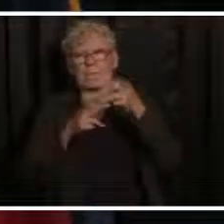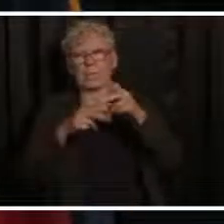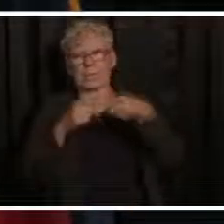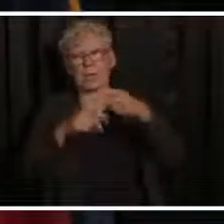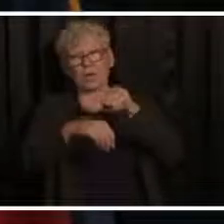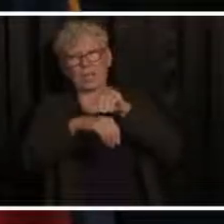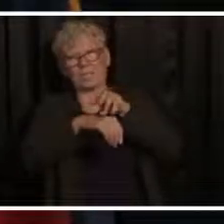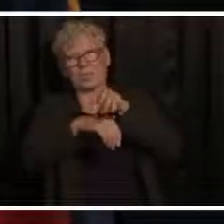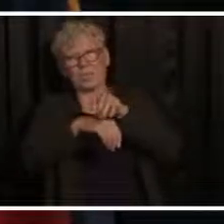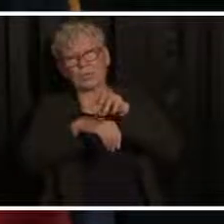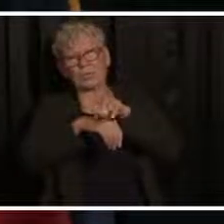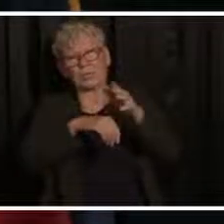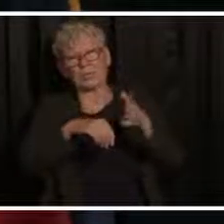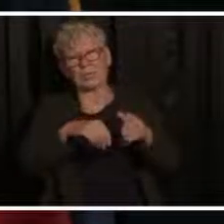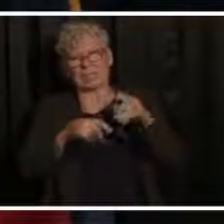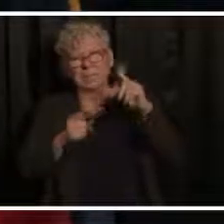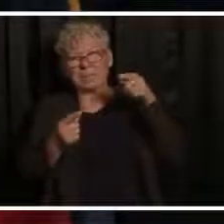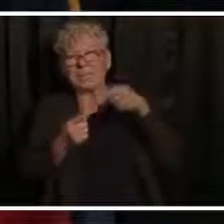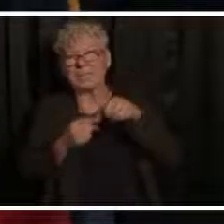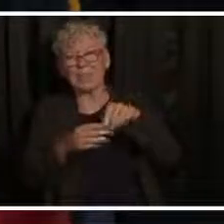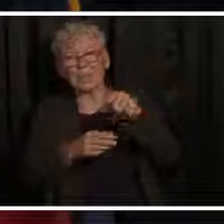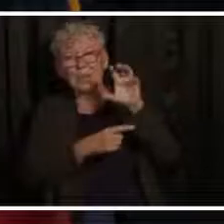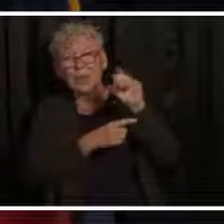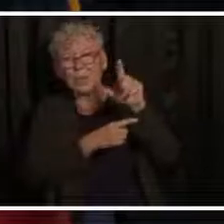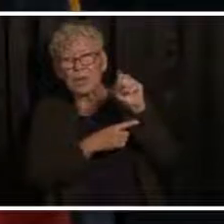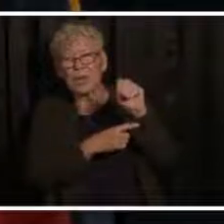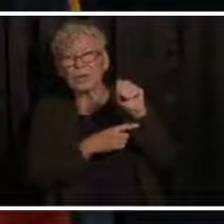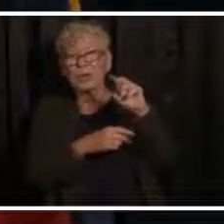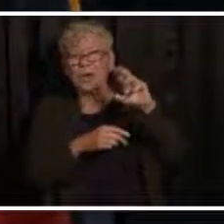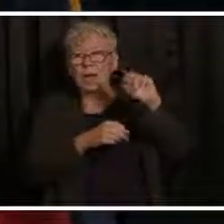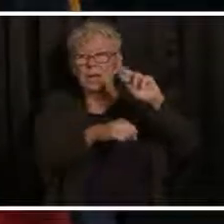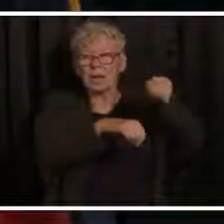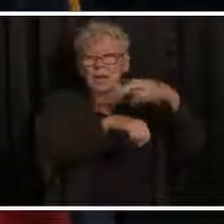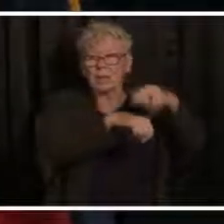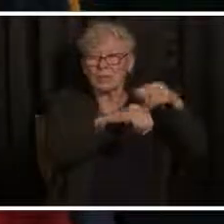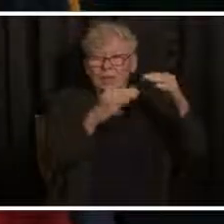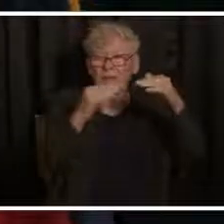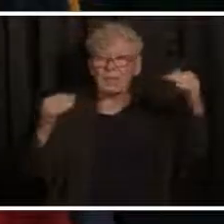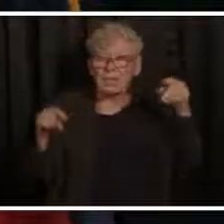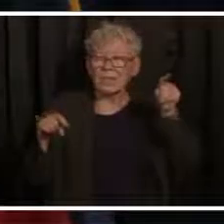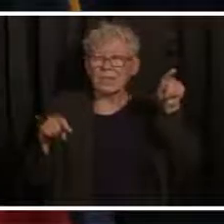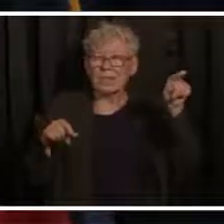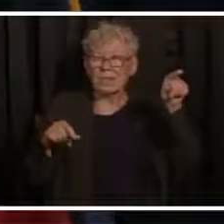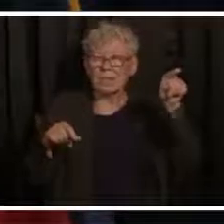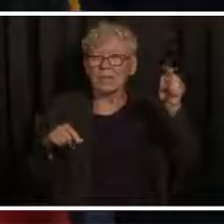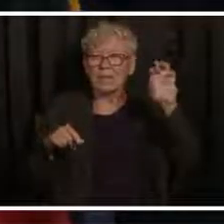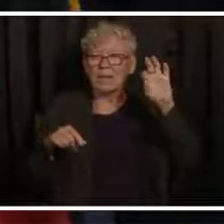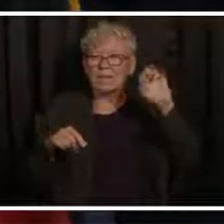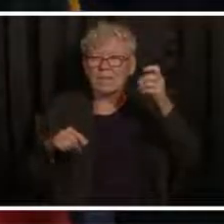the national fears. we heard you just this week. Uh some Fox News figures. we're talking in a positive way about vaccines